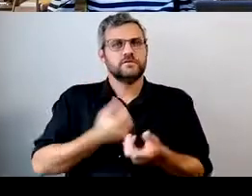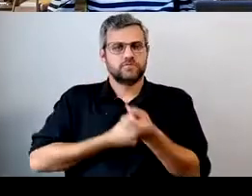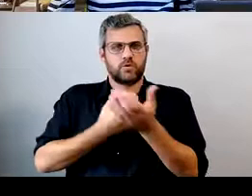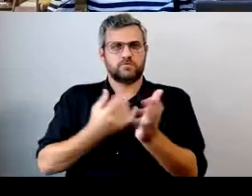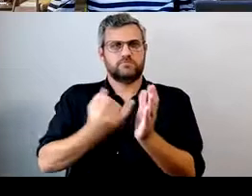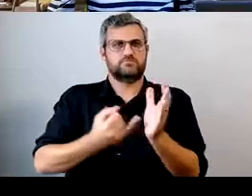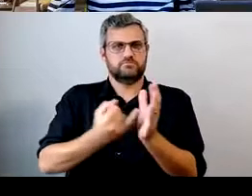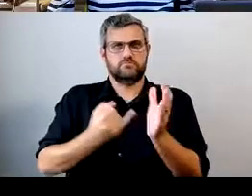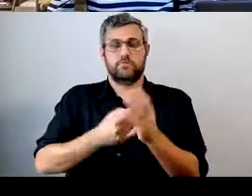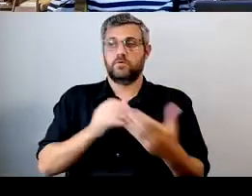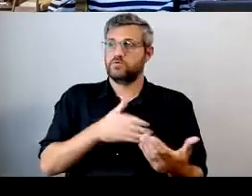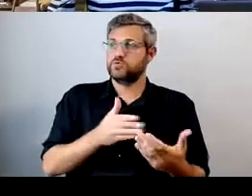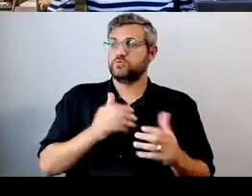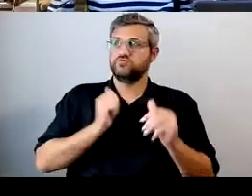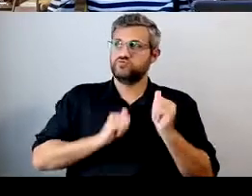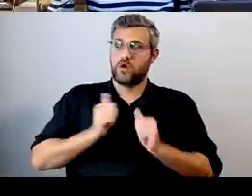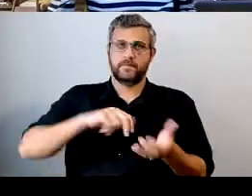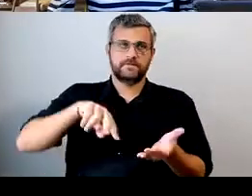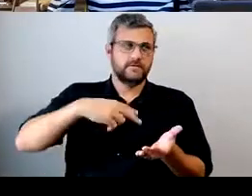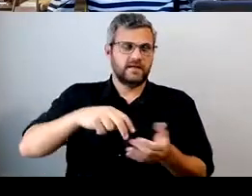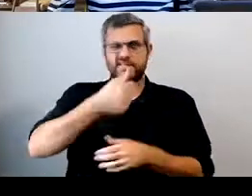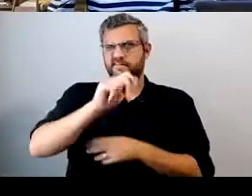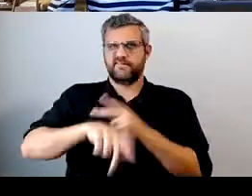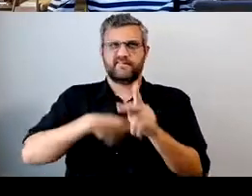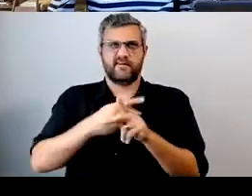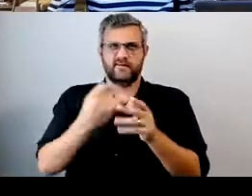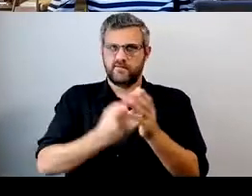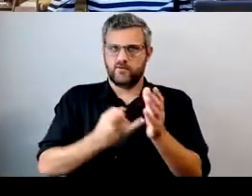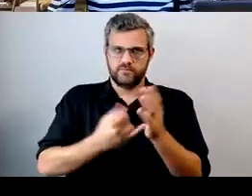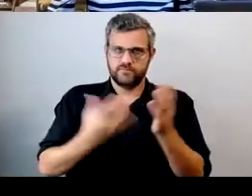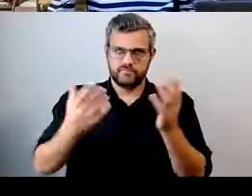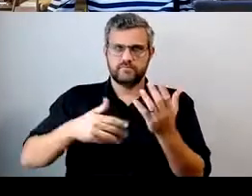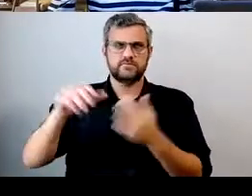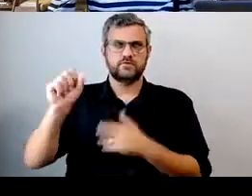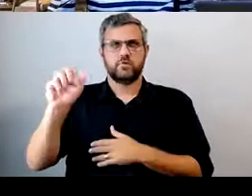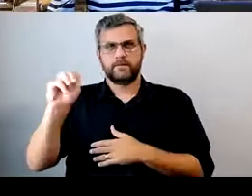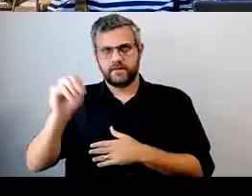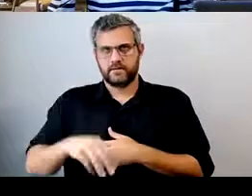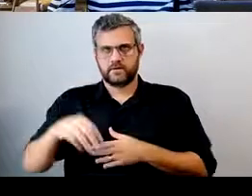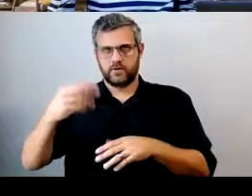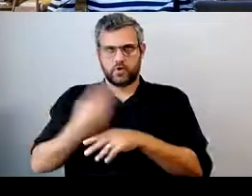that could be music, drama, dance, any type of art, social media manipulatives are many different ways